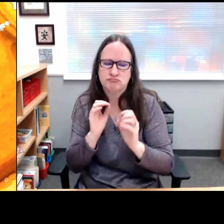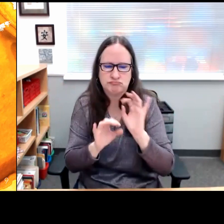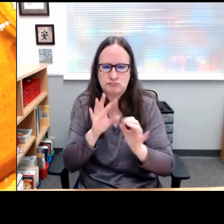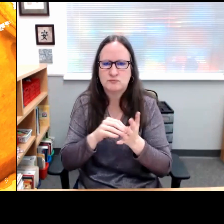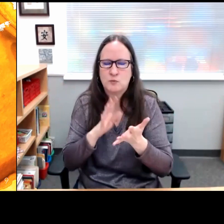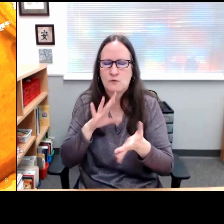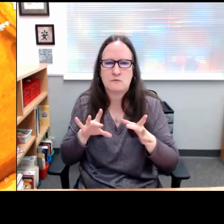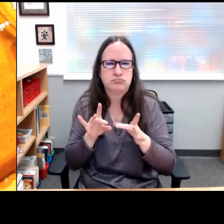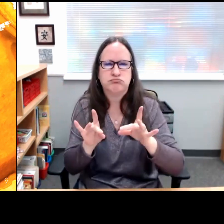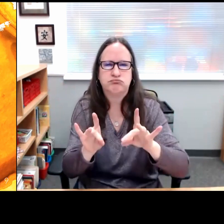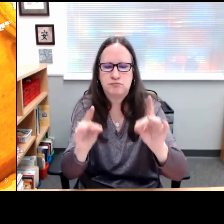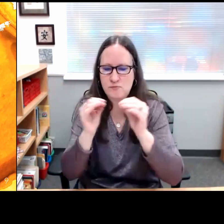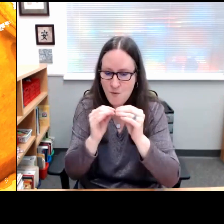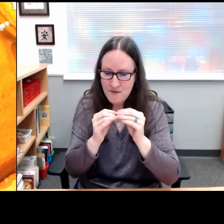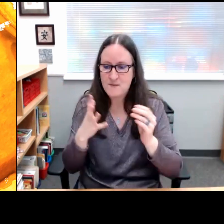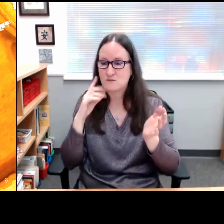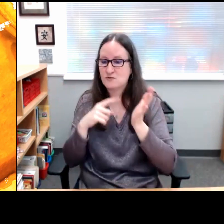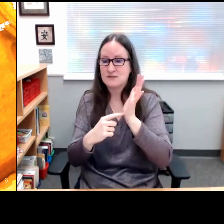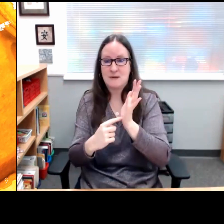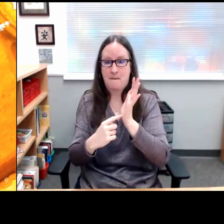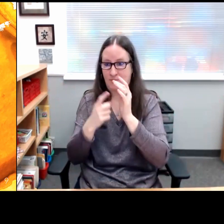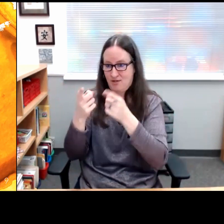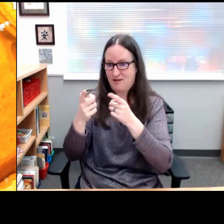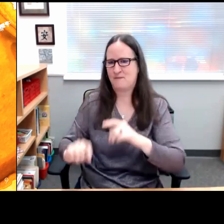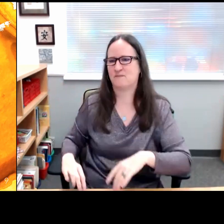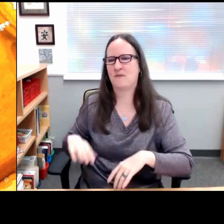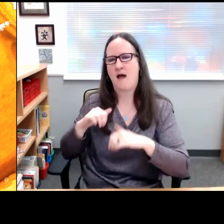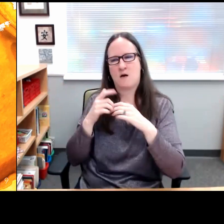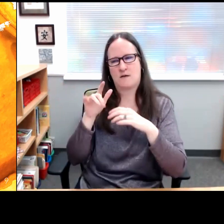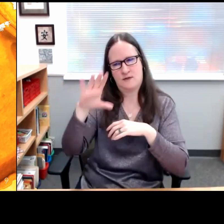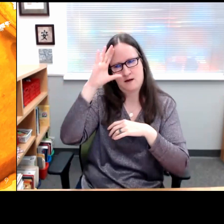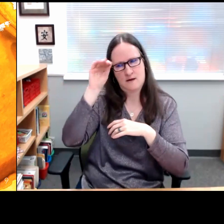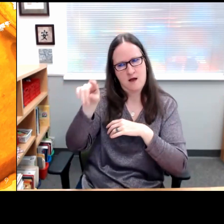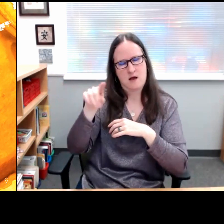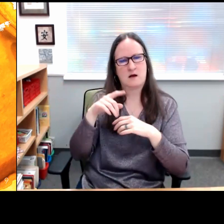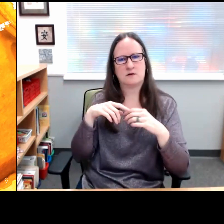were limiting. But, so there's a lot more now, a lot more information that shows us how to work